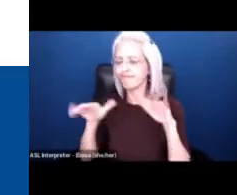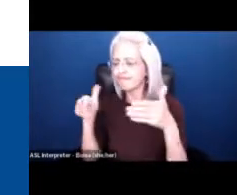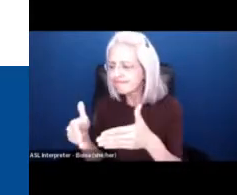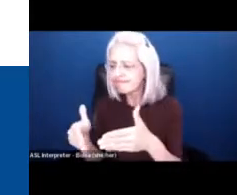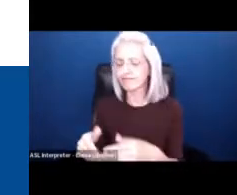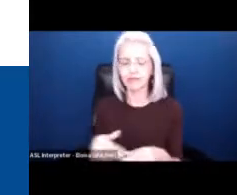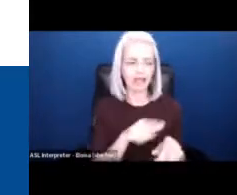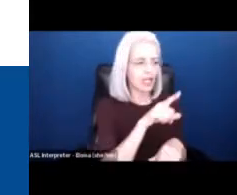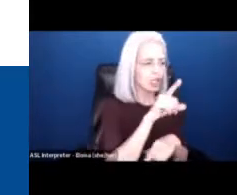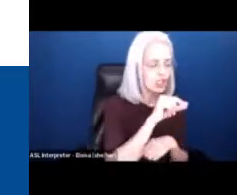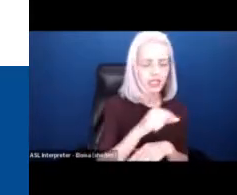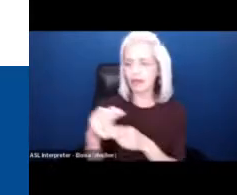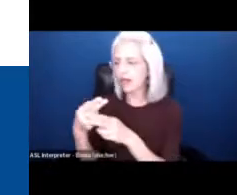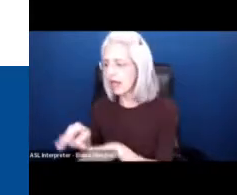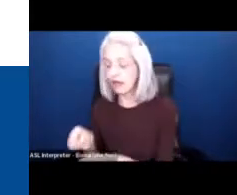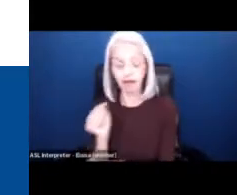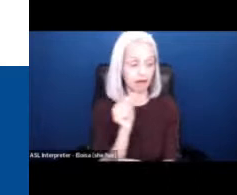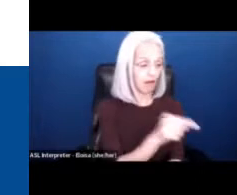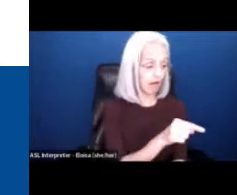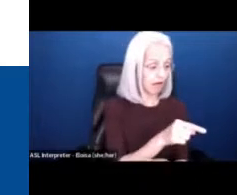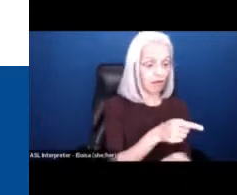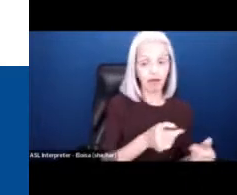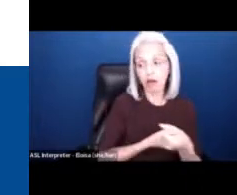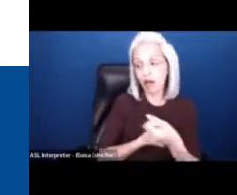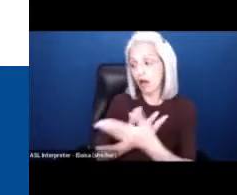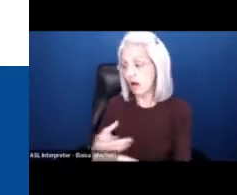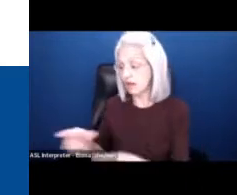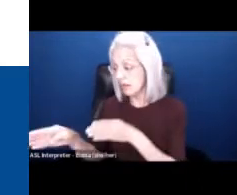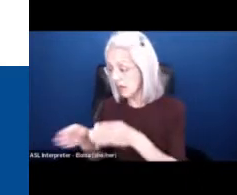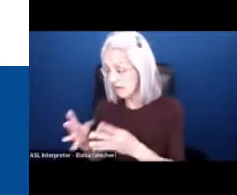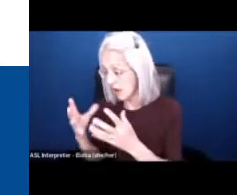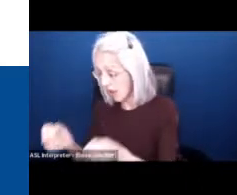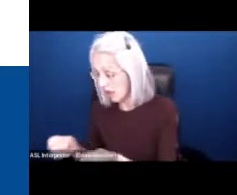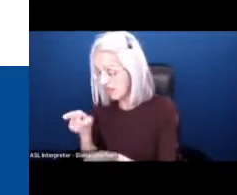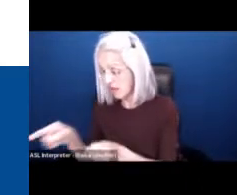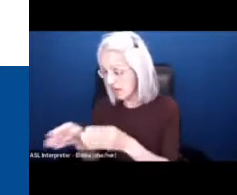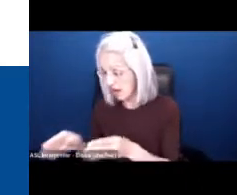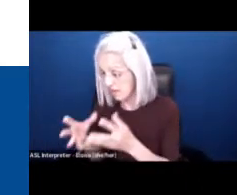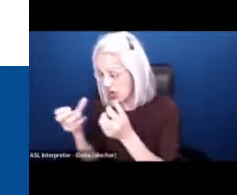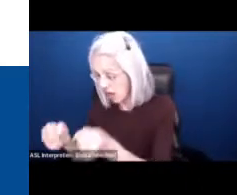about did the brain Injury cause the behavioral health condition? And what we hope to strive for